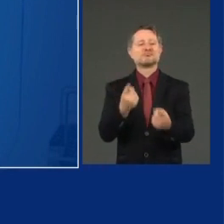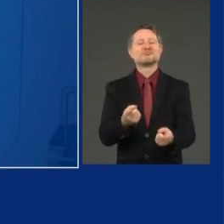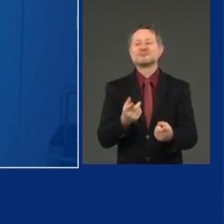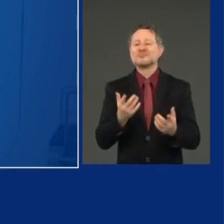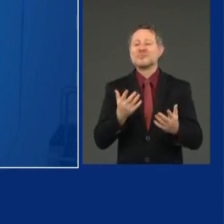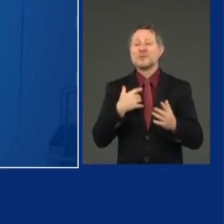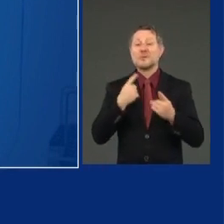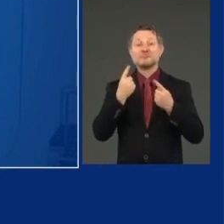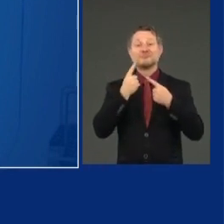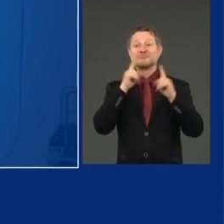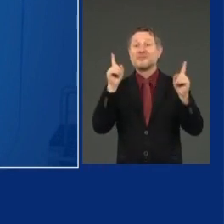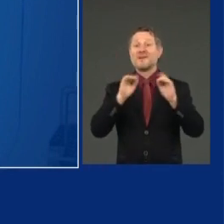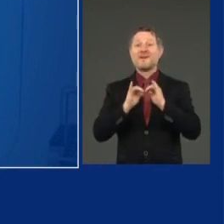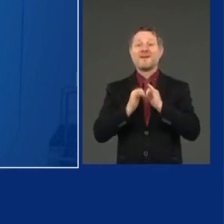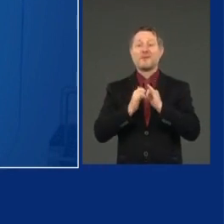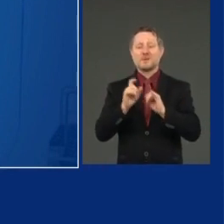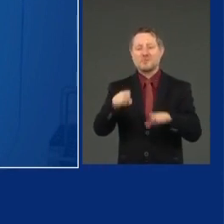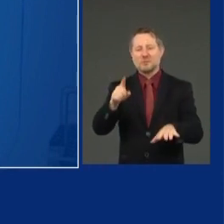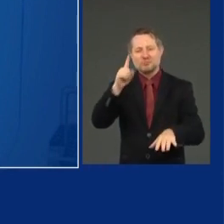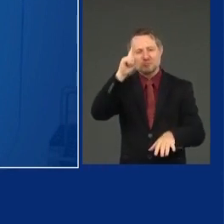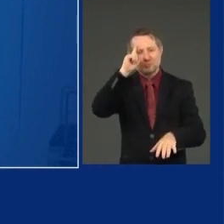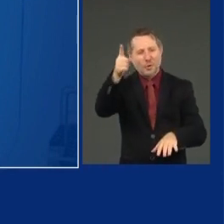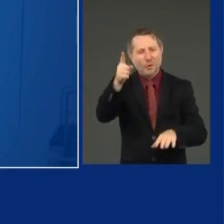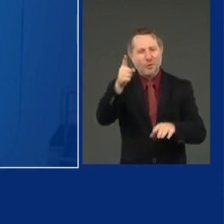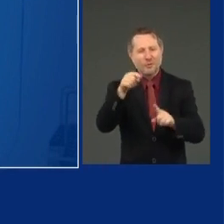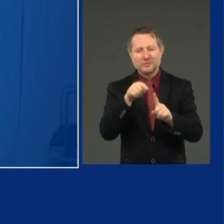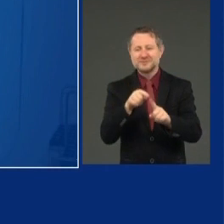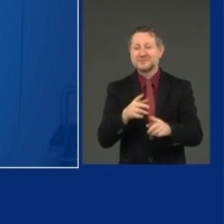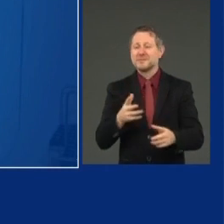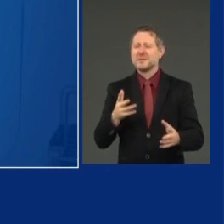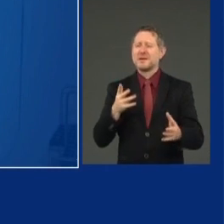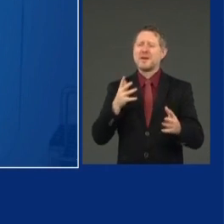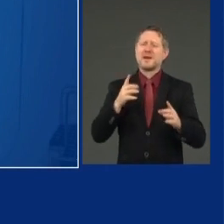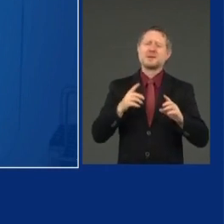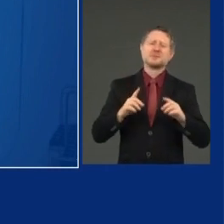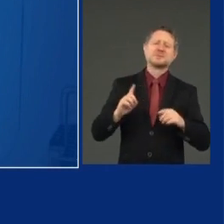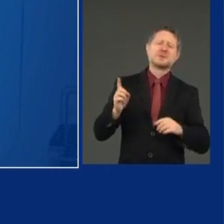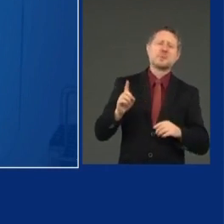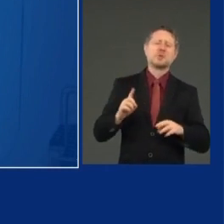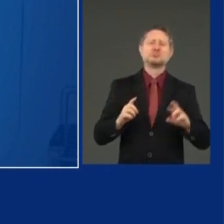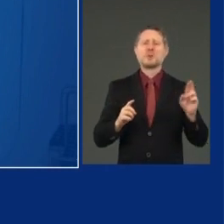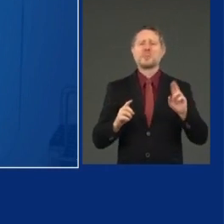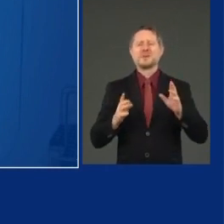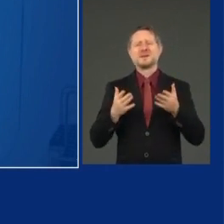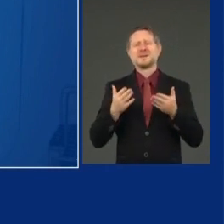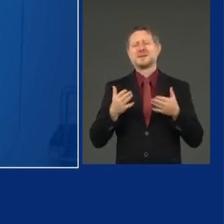INCREASE. AND ONE OF THE THINGS WE'VE LEARNED THROUGH THIS IS SMART